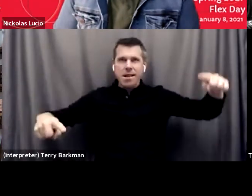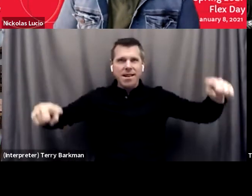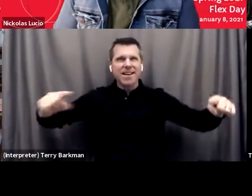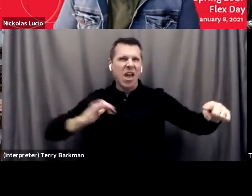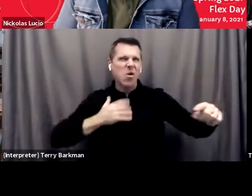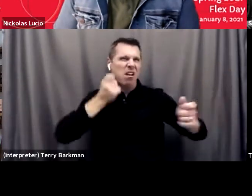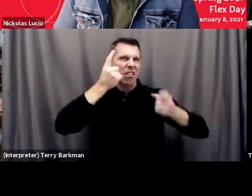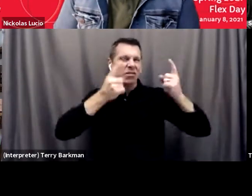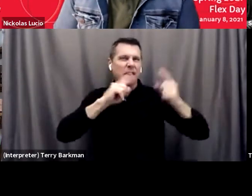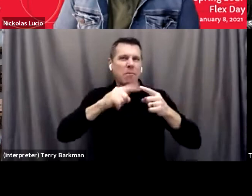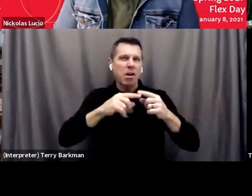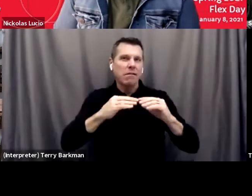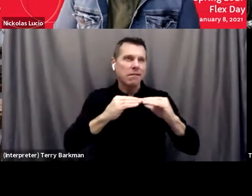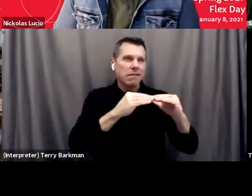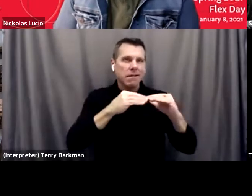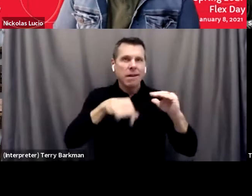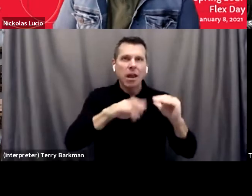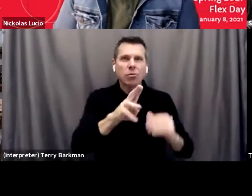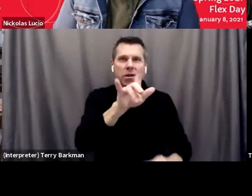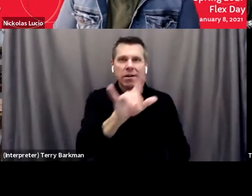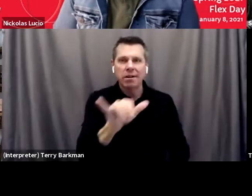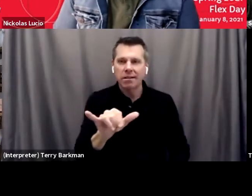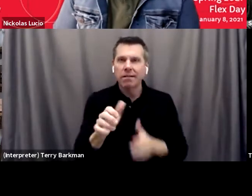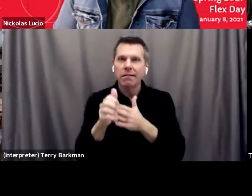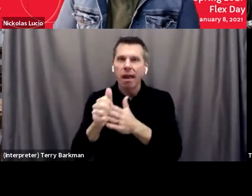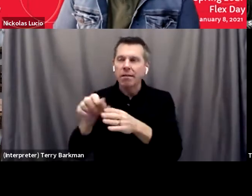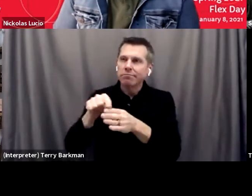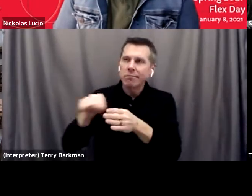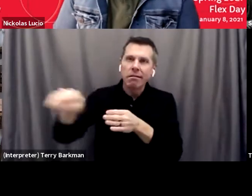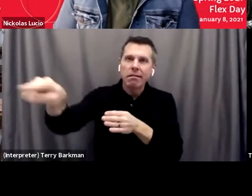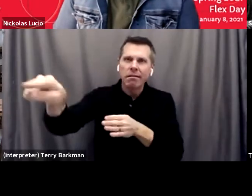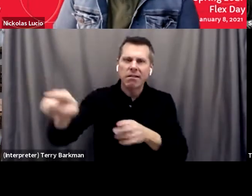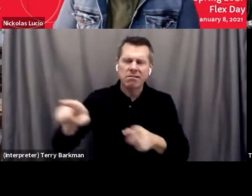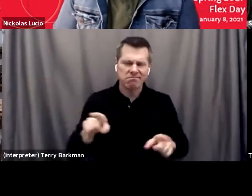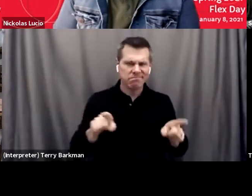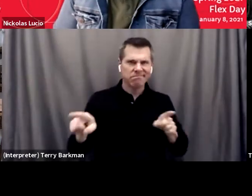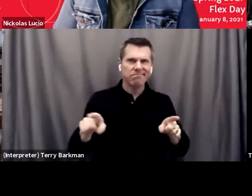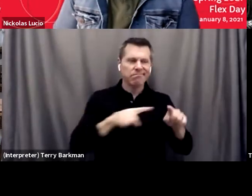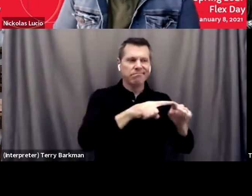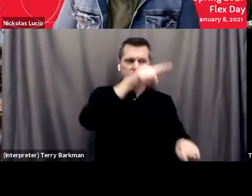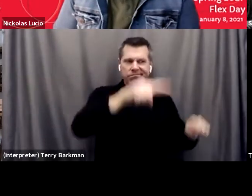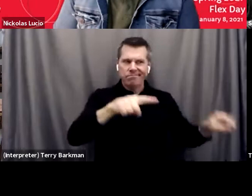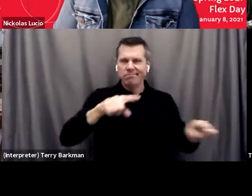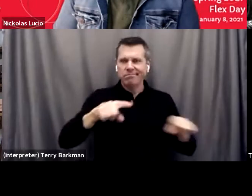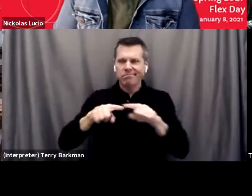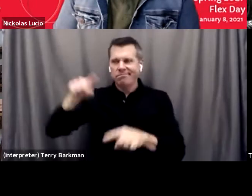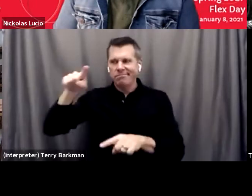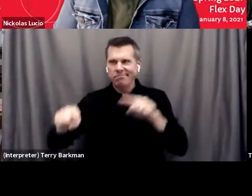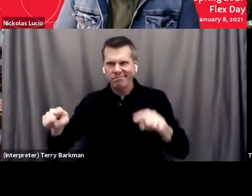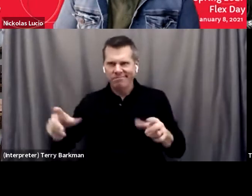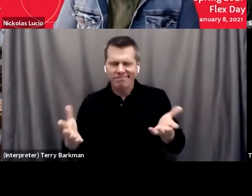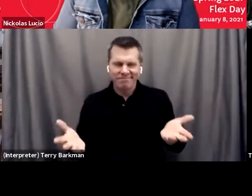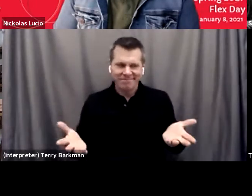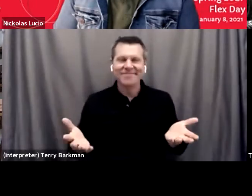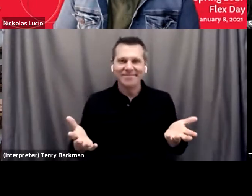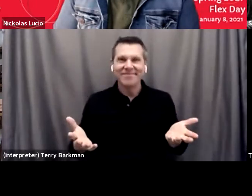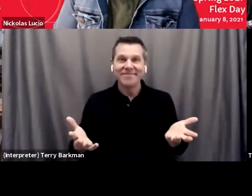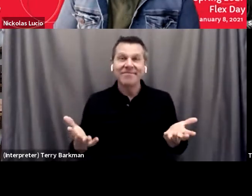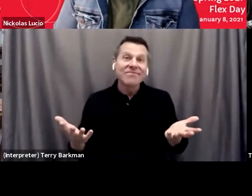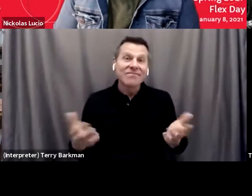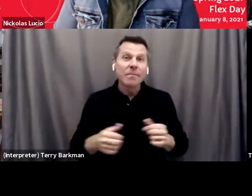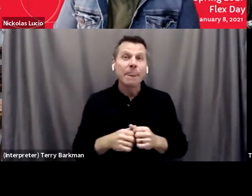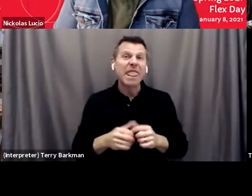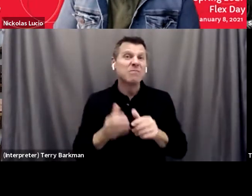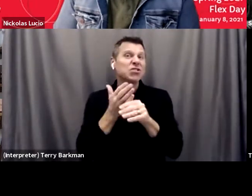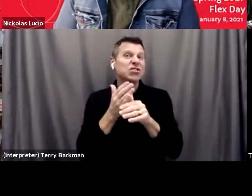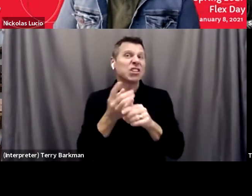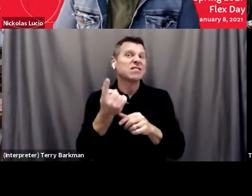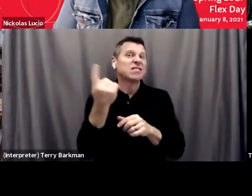that equity practices and guided pathways fit into our roles on campus. So I'm going to share something real quick. And so this is